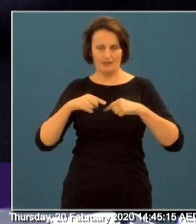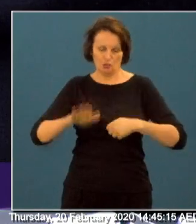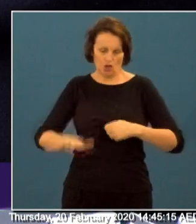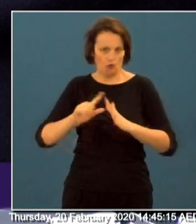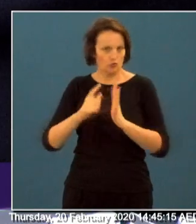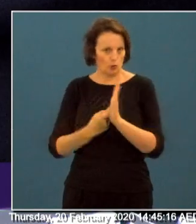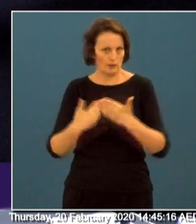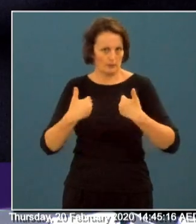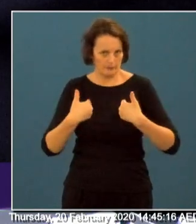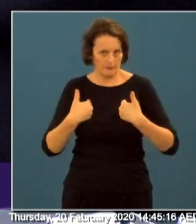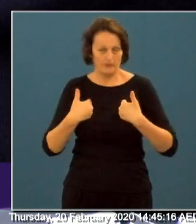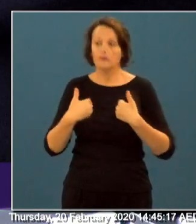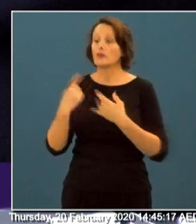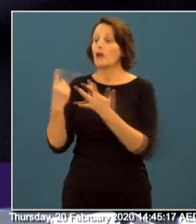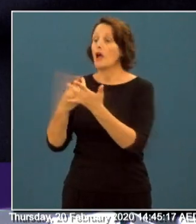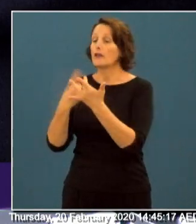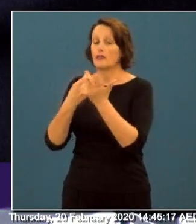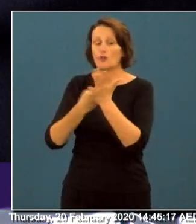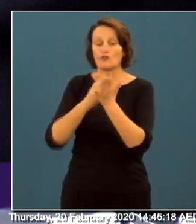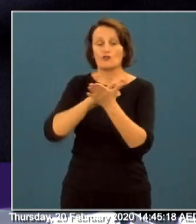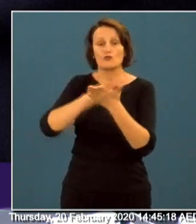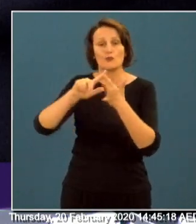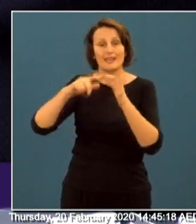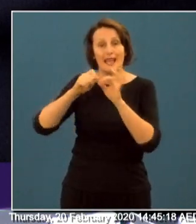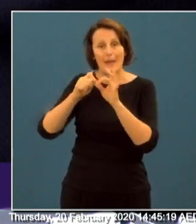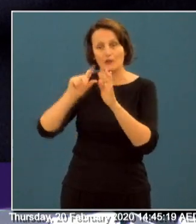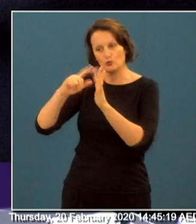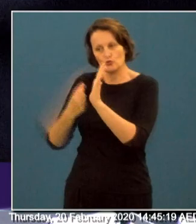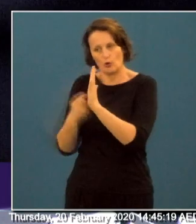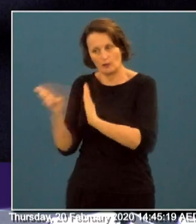an adult rehabilitation specialist, social worker,